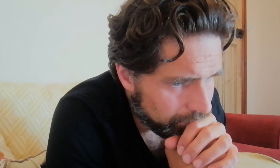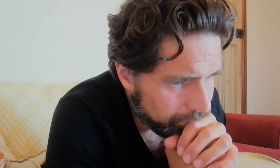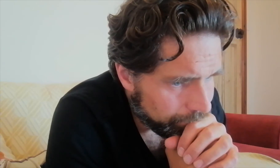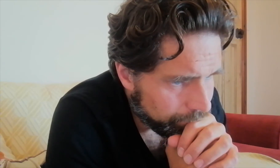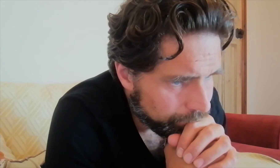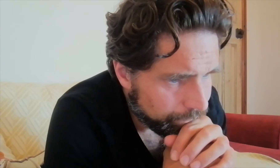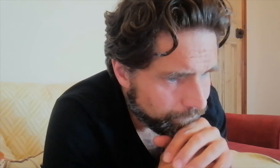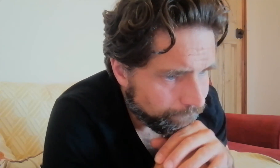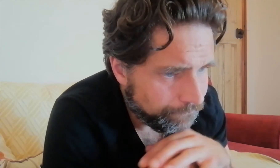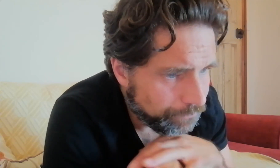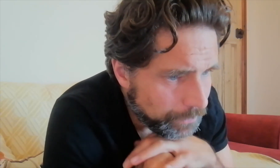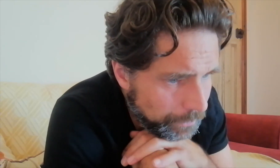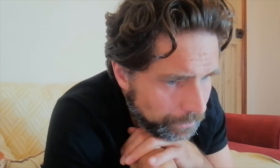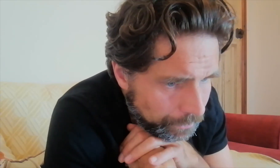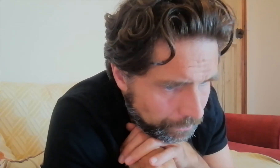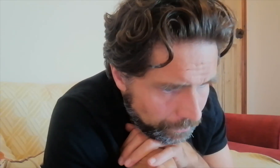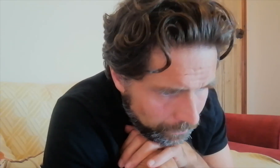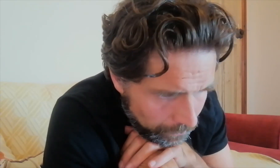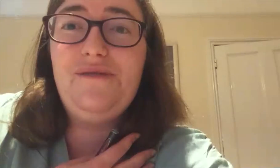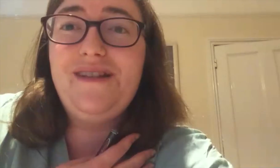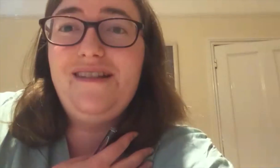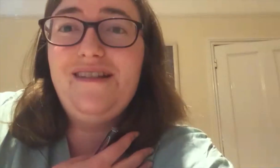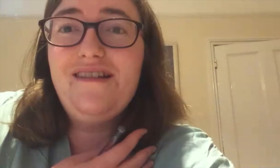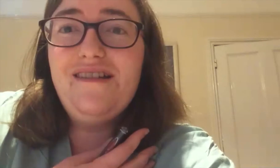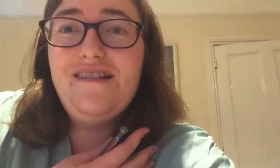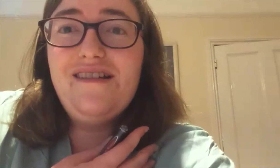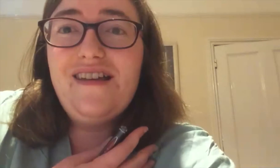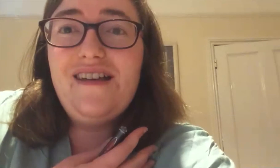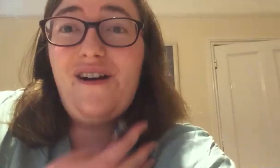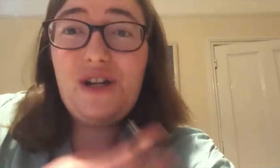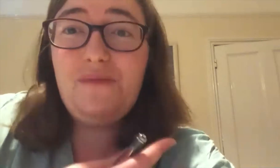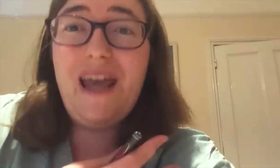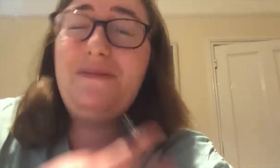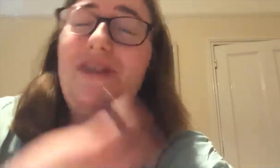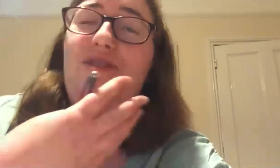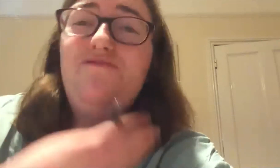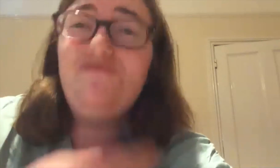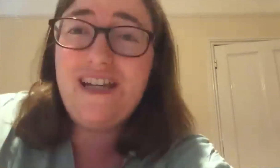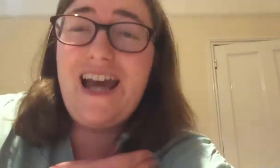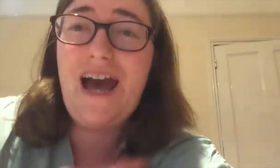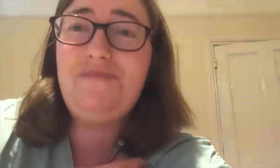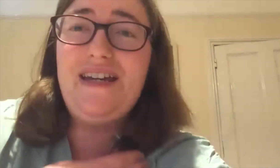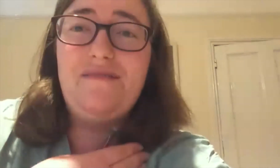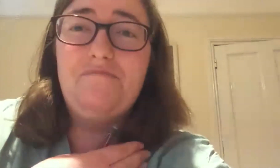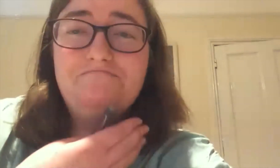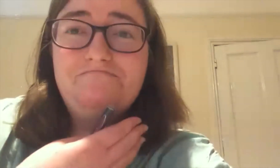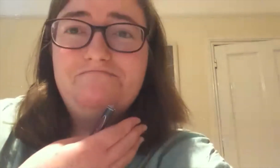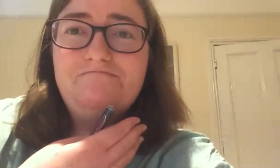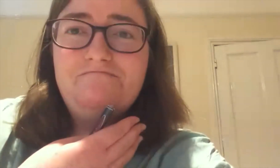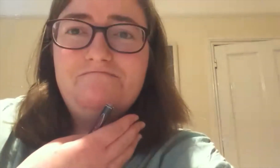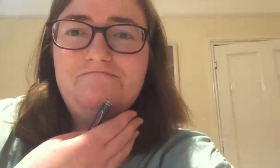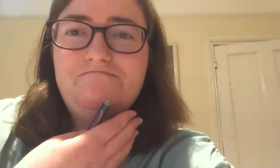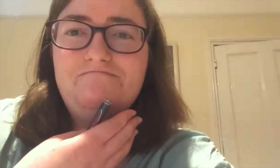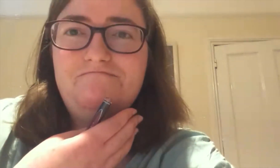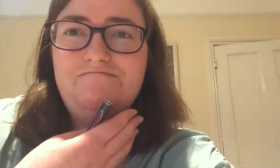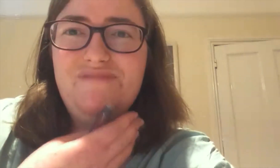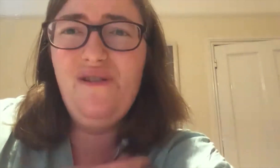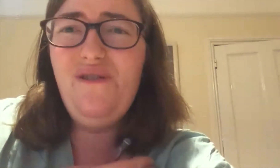And it's all what I wanted to do. And I should be happy. I should be really happy and I'm - not.